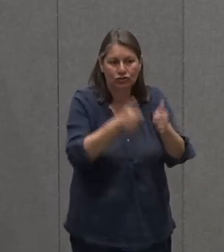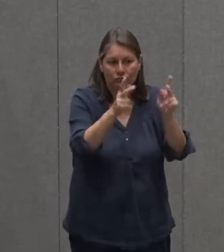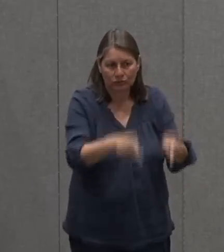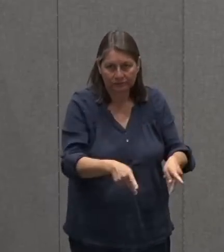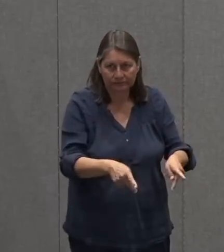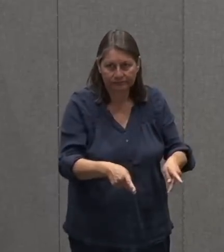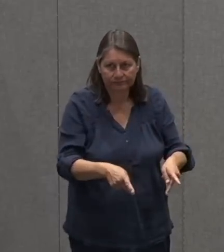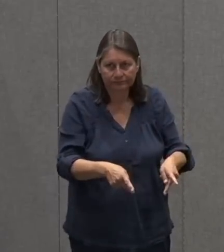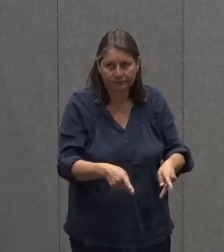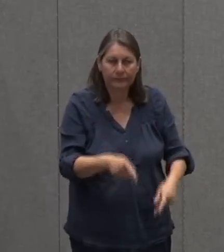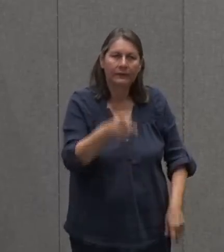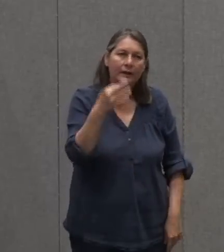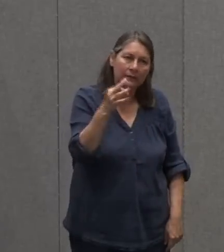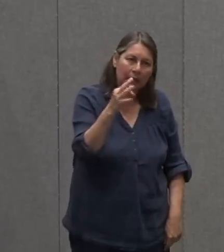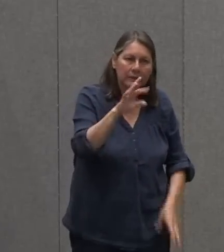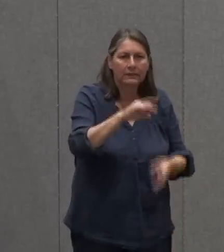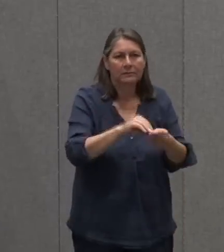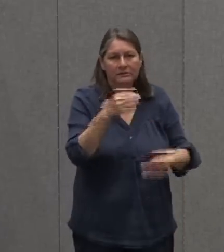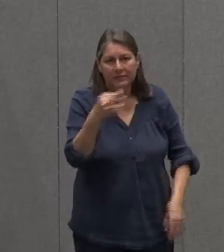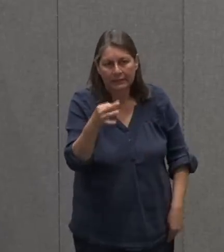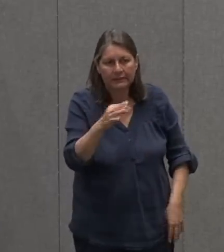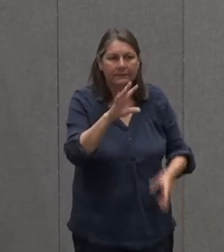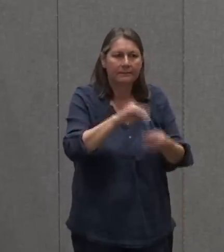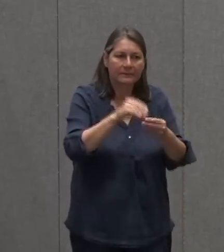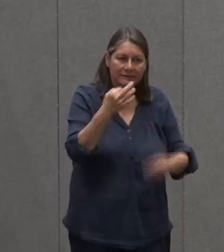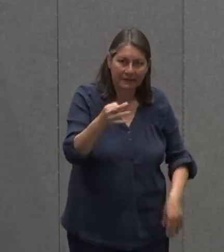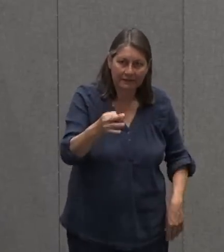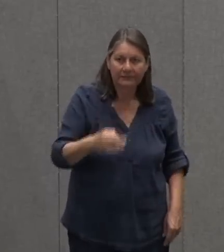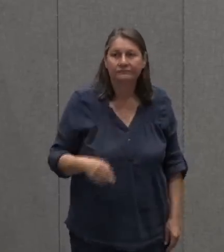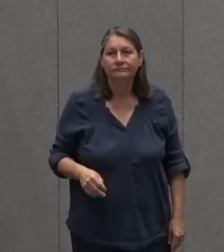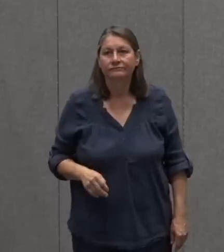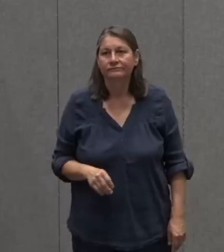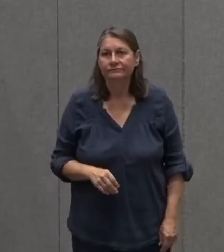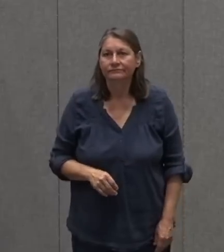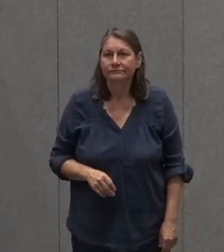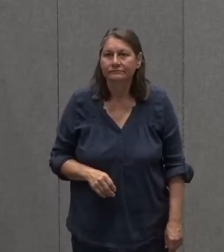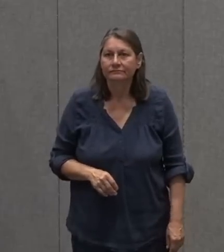well, 19 plus 19 plus 19, 27.